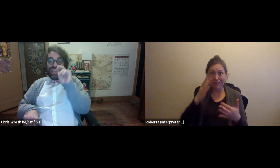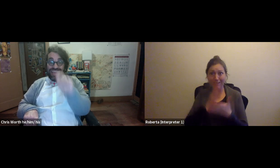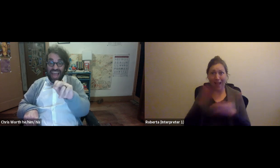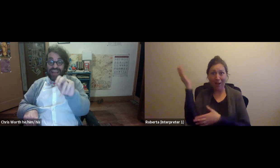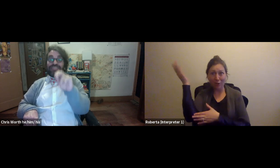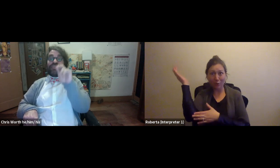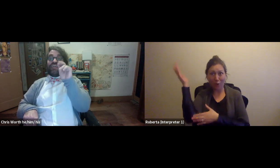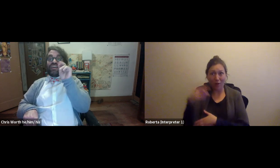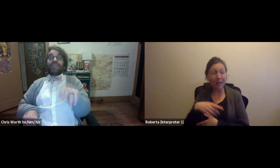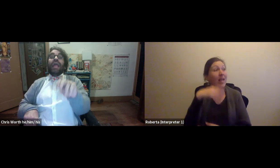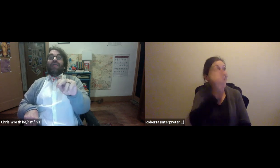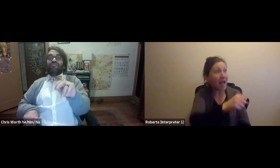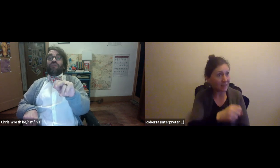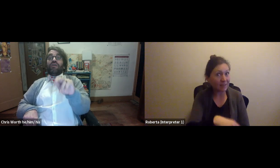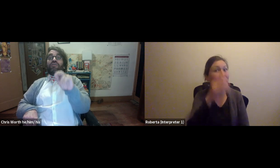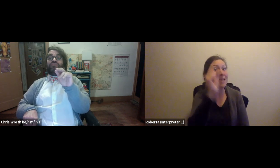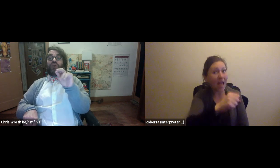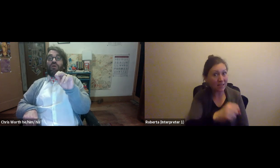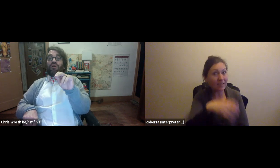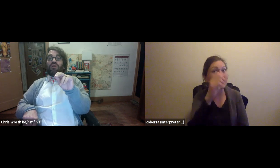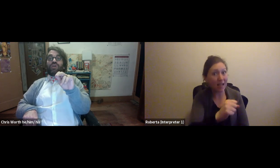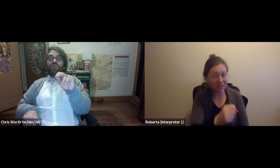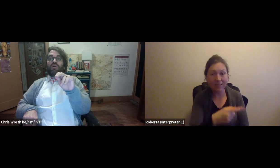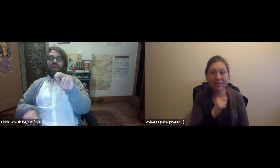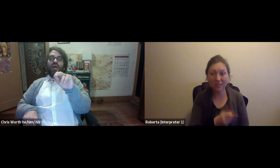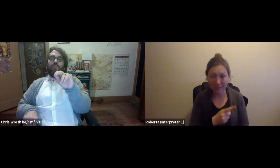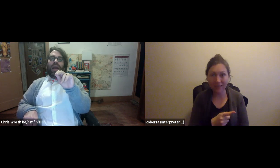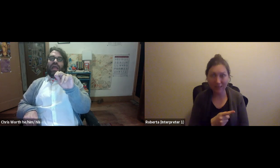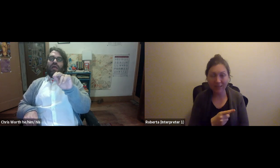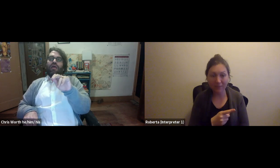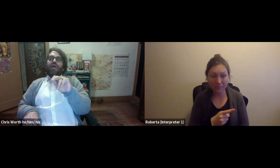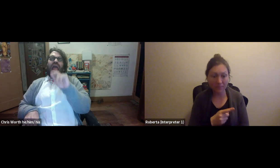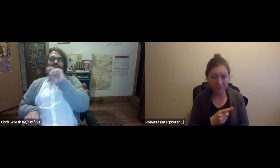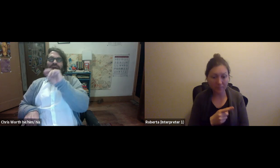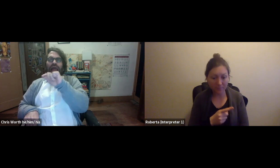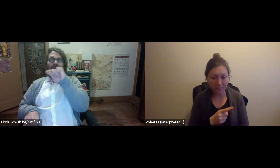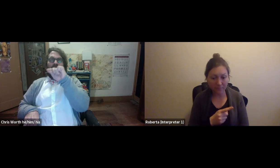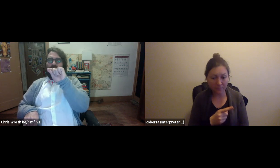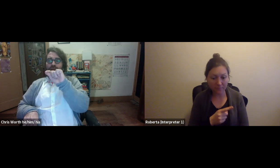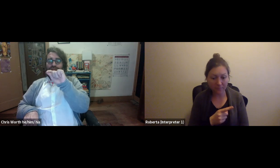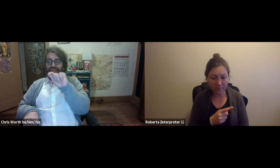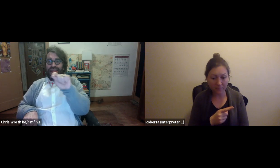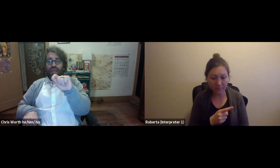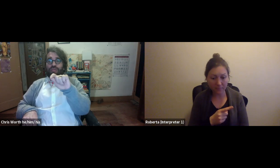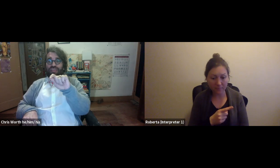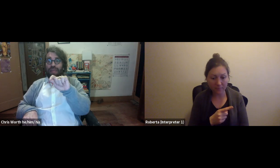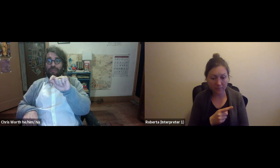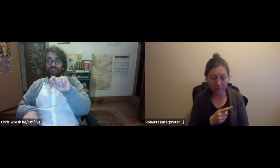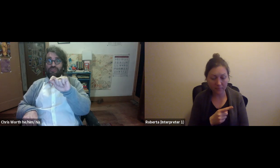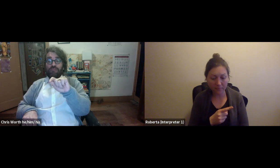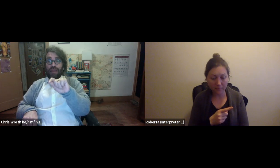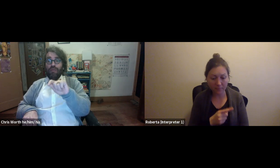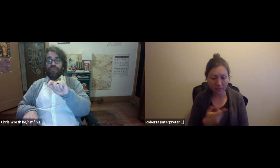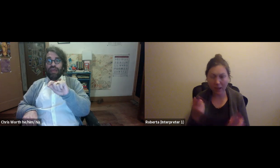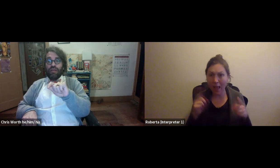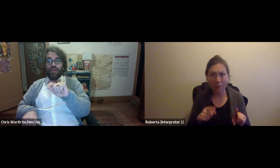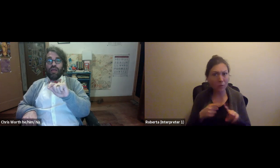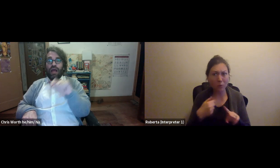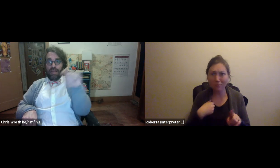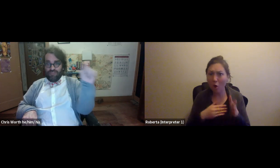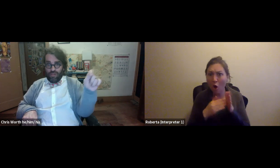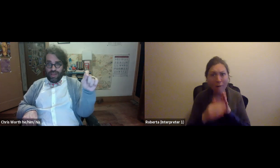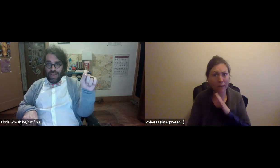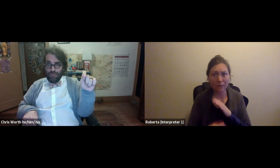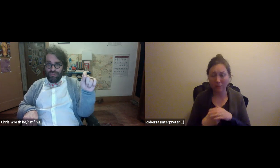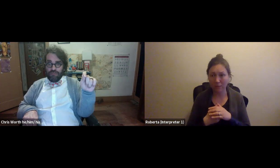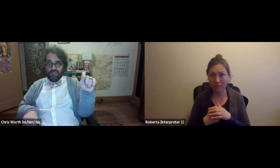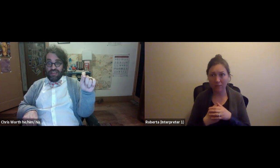yeah. Yes. So this is, this happens to me regularly. I'm still in counseling for this.